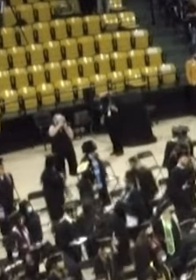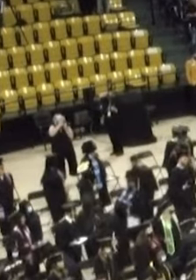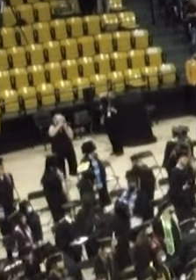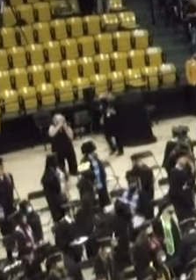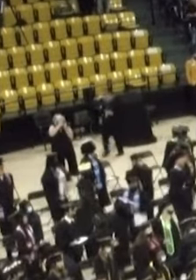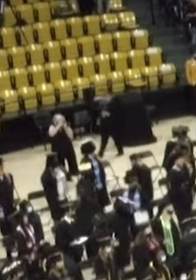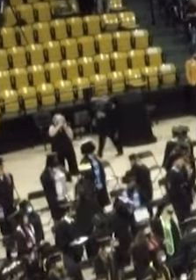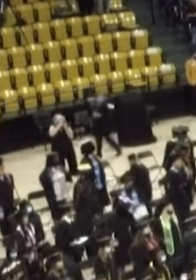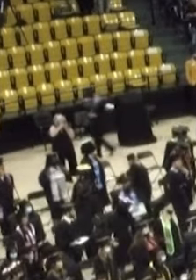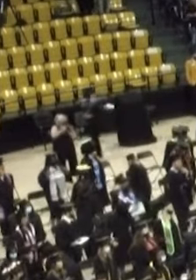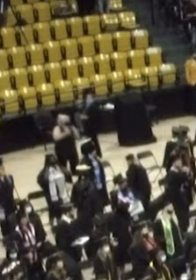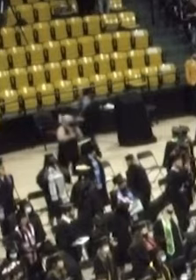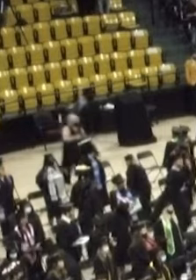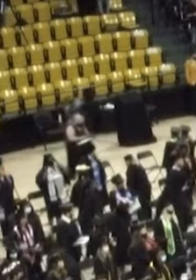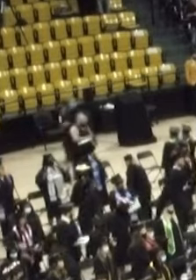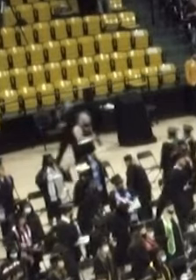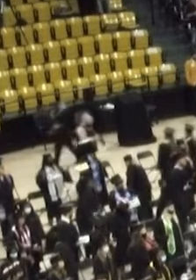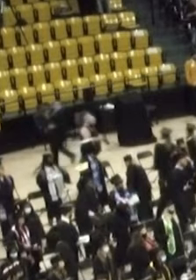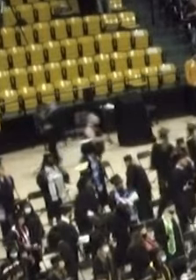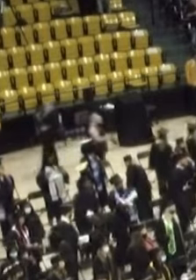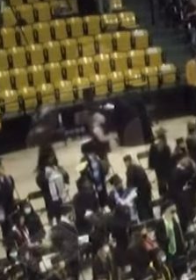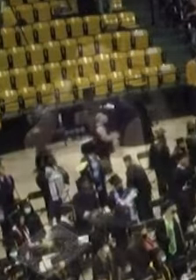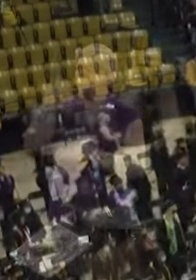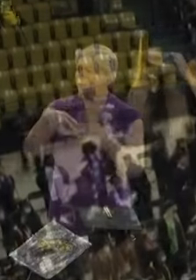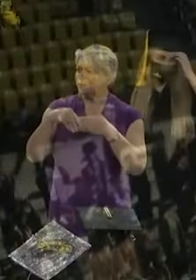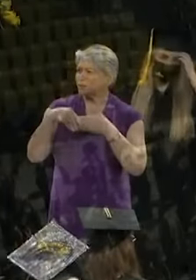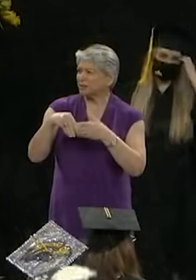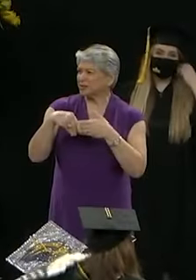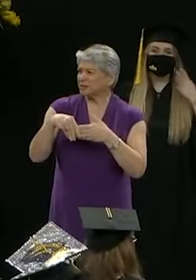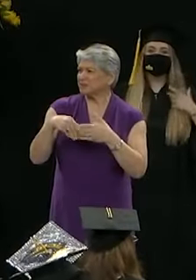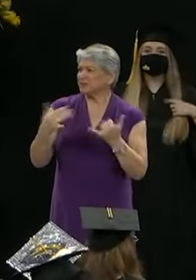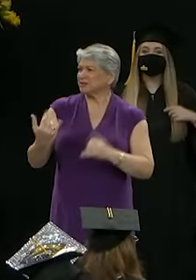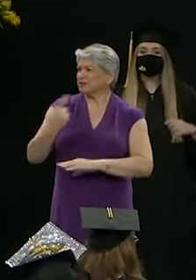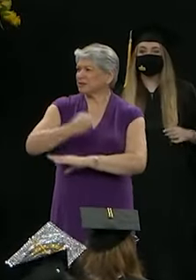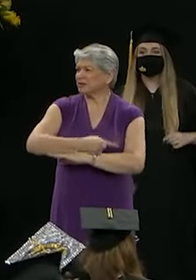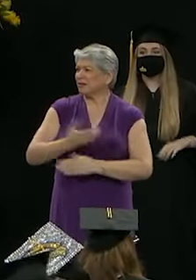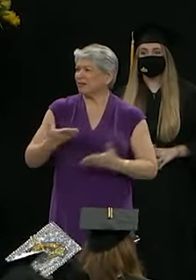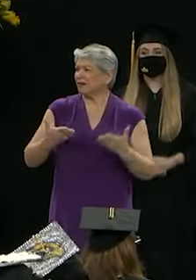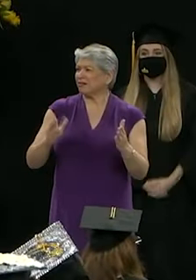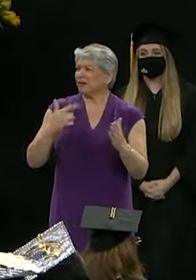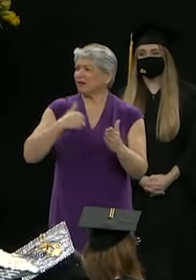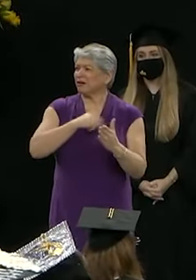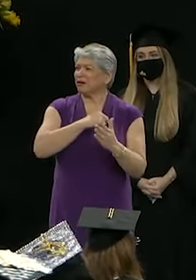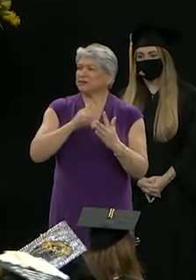Again, thank you for your flexibility today to allow us to begin the ceremony